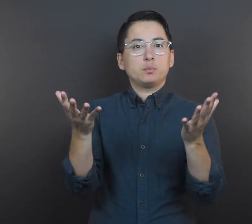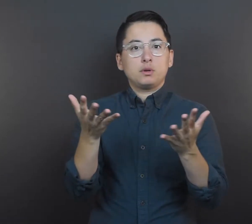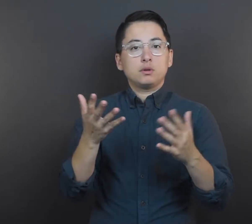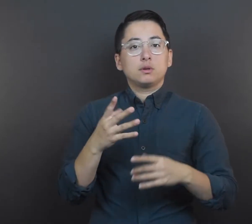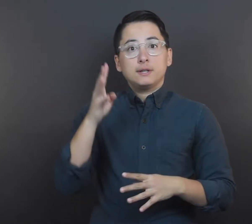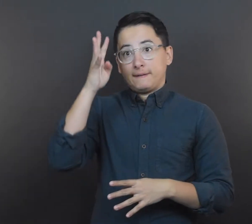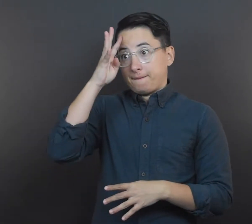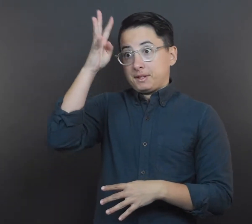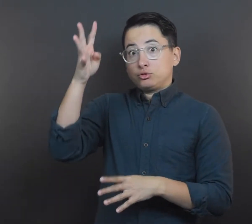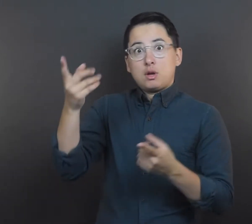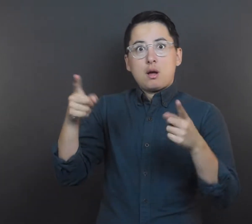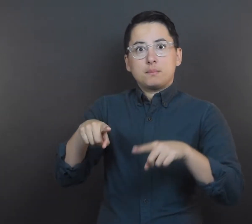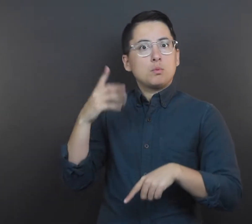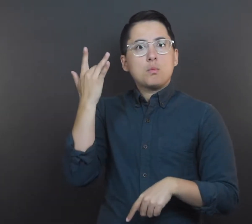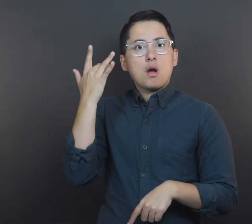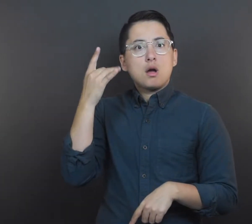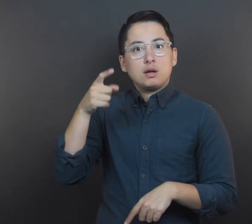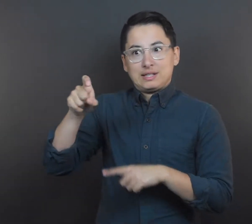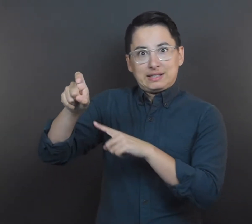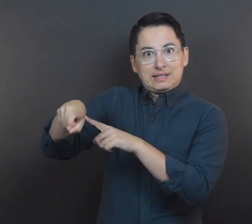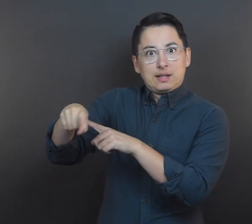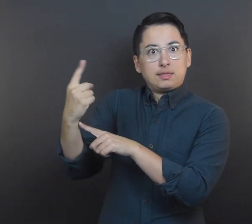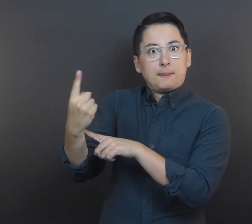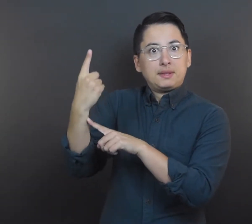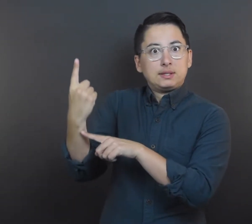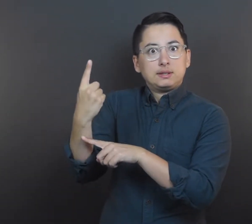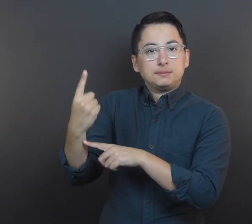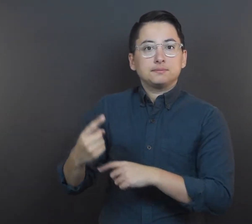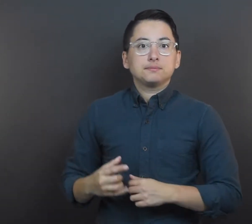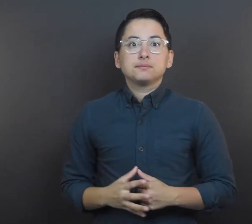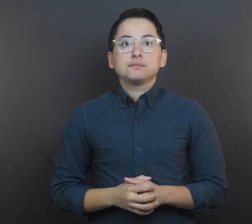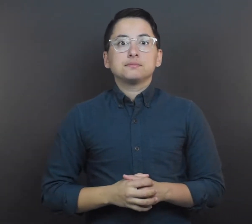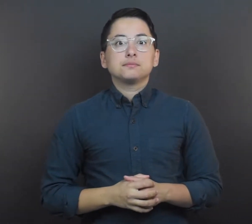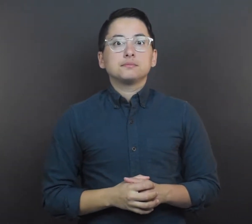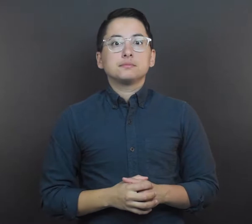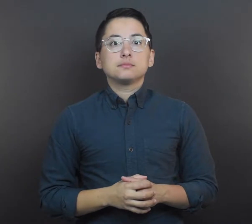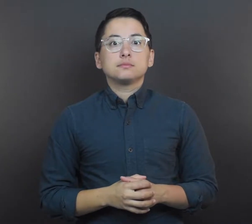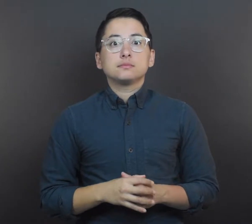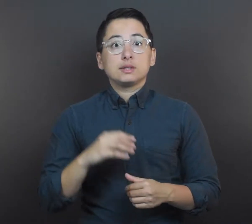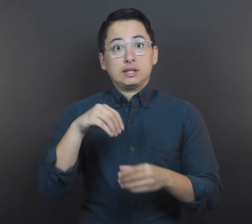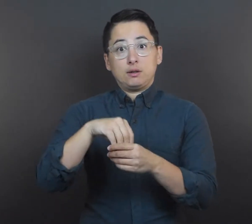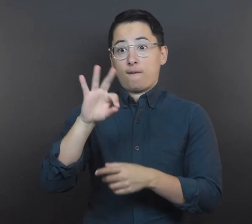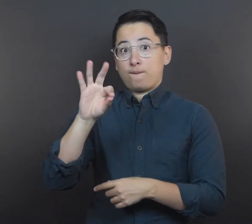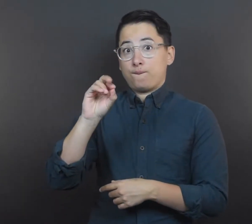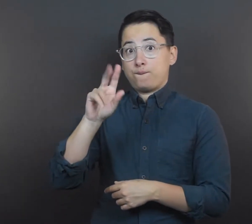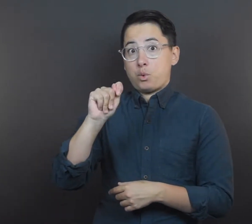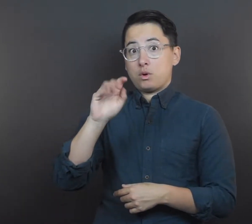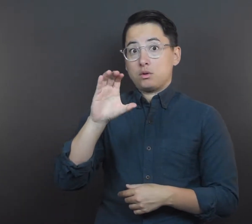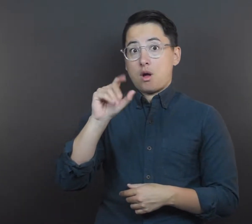Necessity is the mother of invention, as the old saying goes.